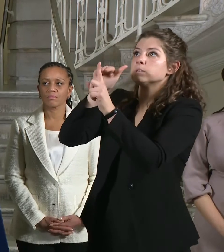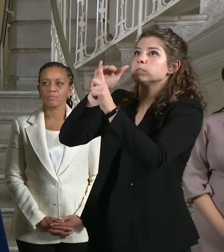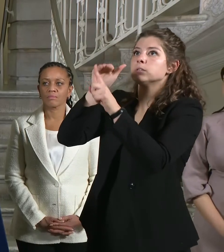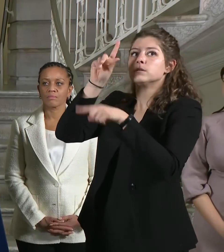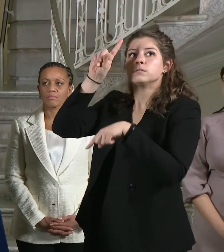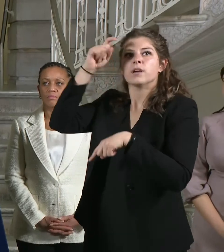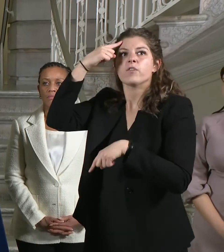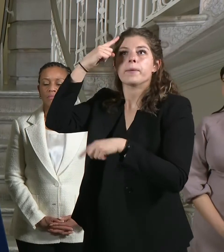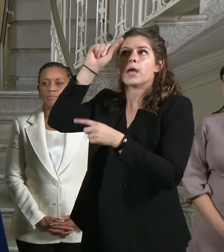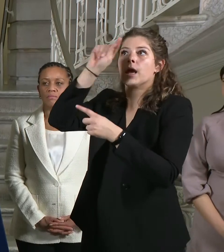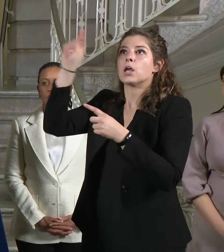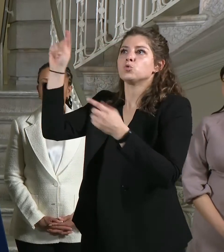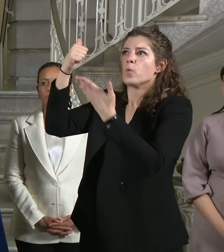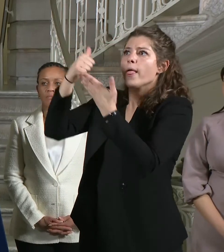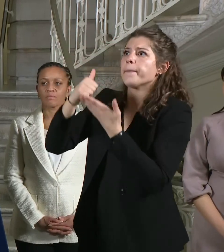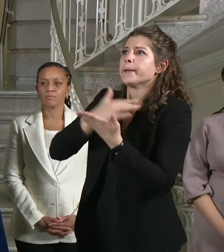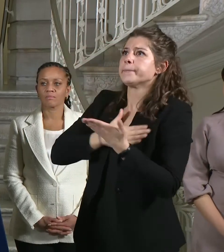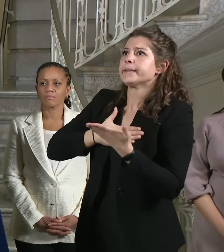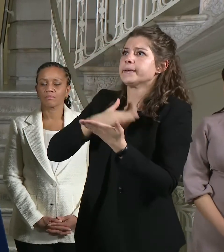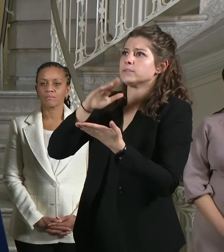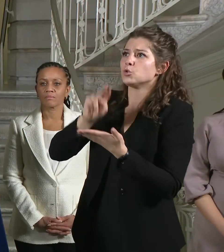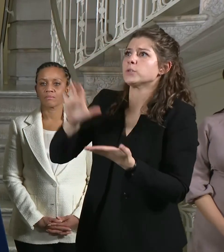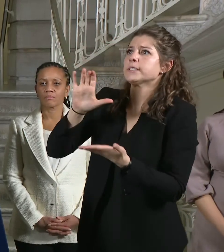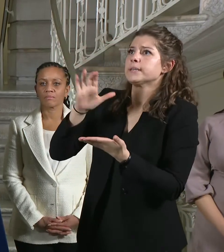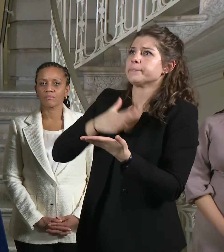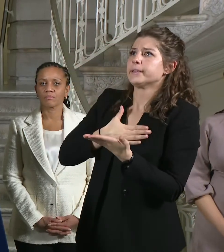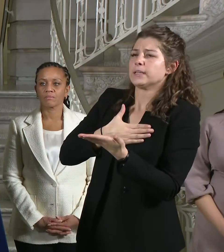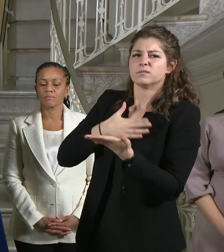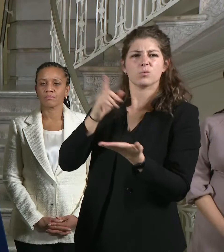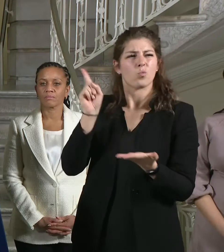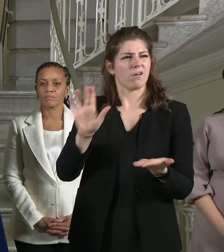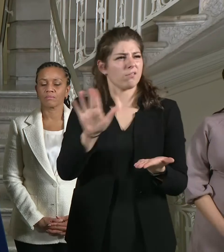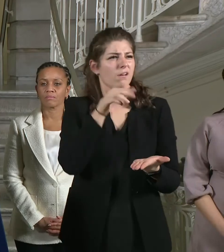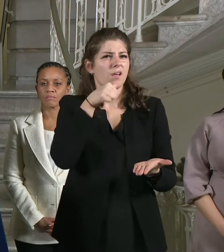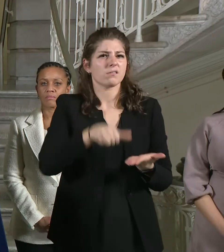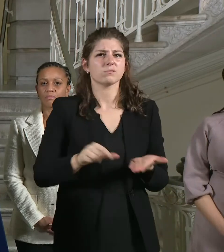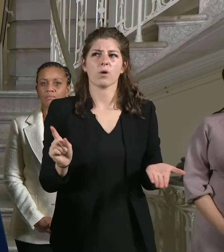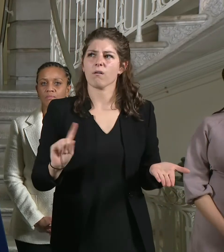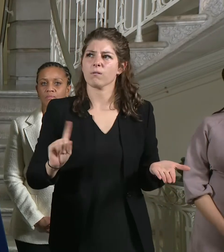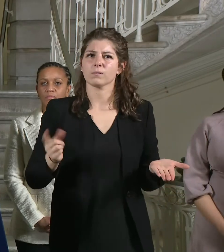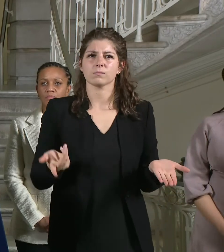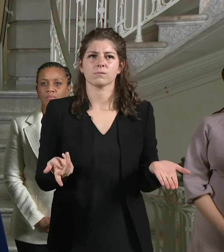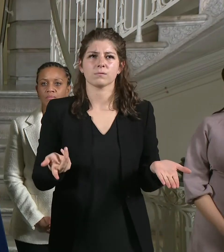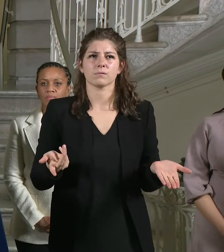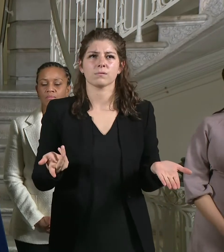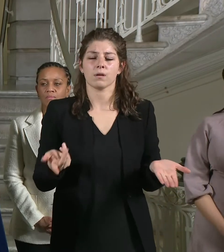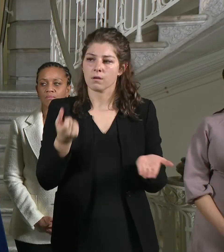ARE THERE LETTERS THAT THEY WROTE TO GOVERNMENT TO